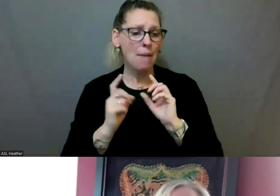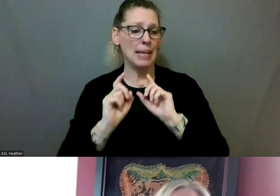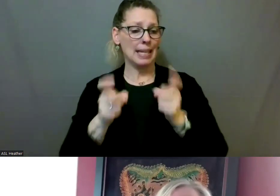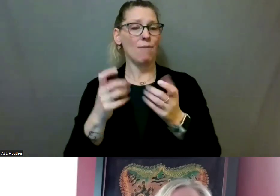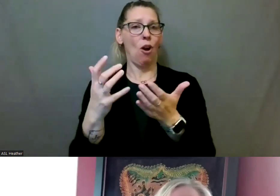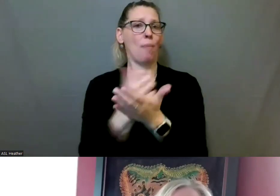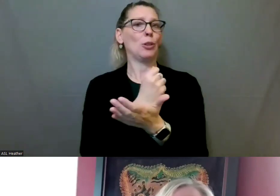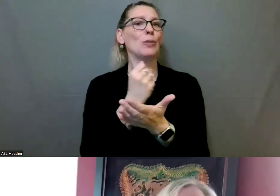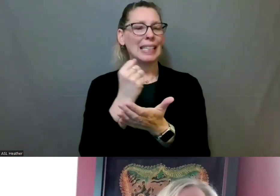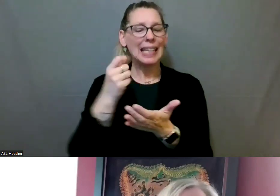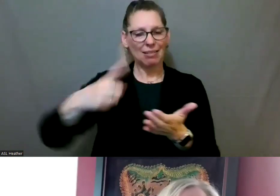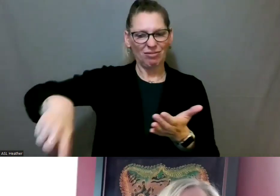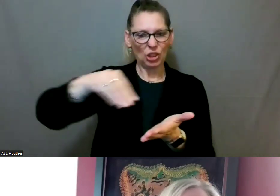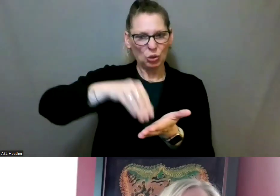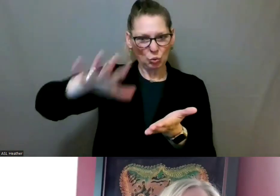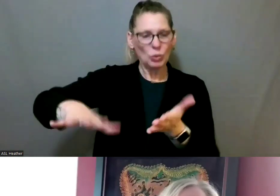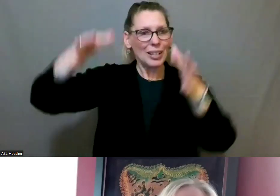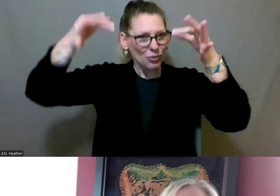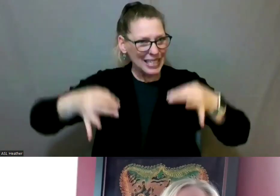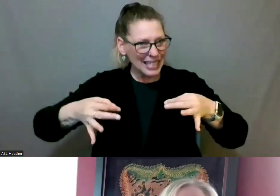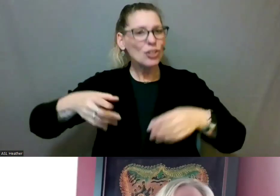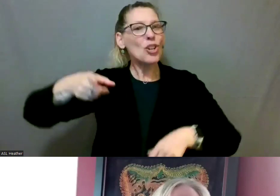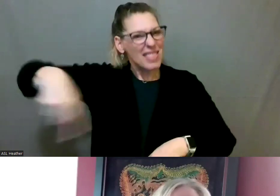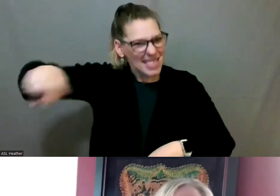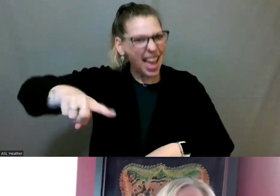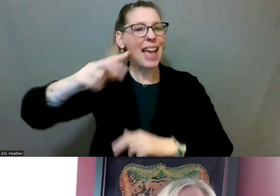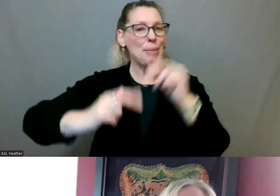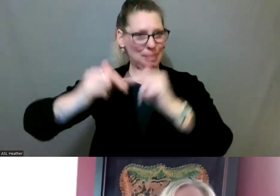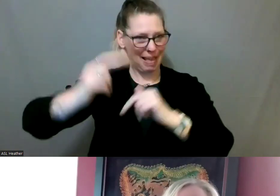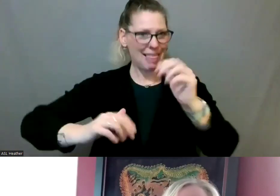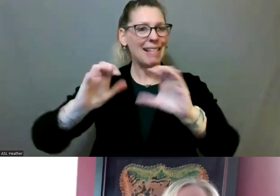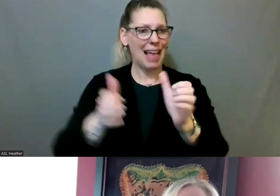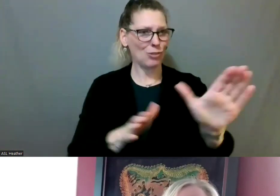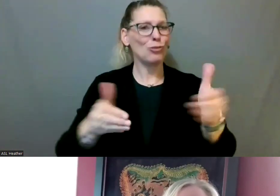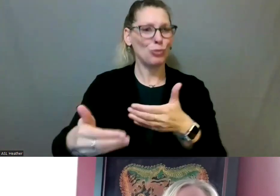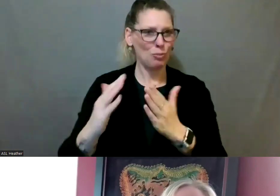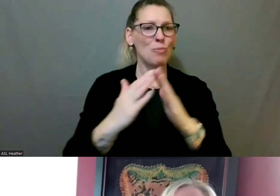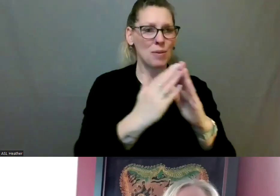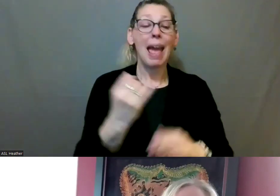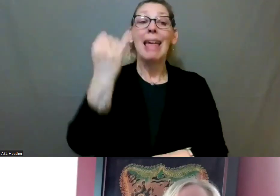making need to build their classroom community. Then if you doing circles for repair after that,